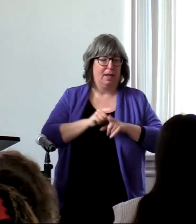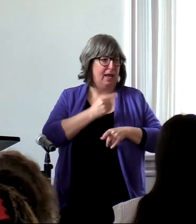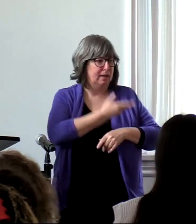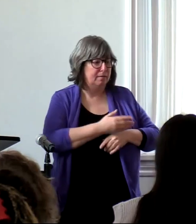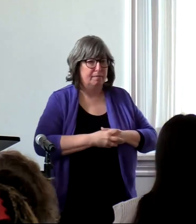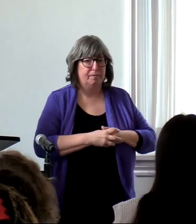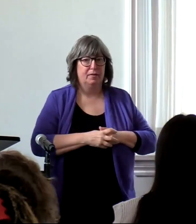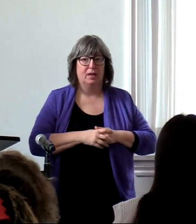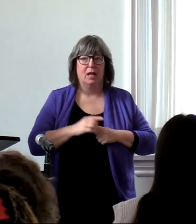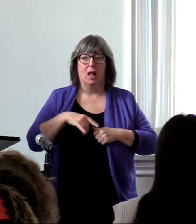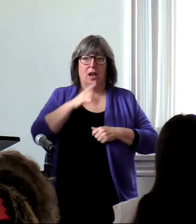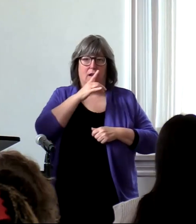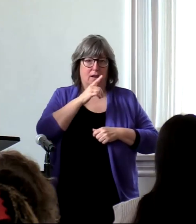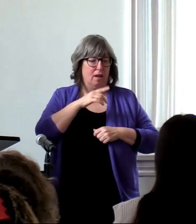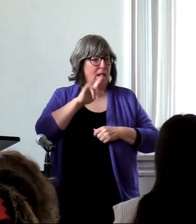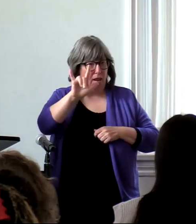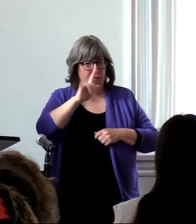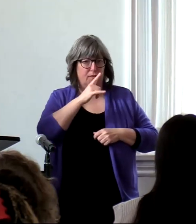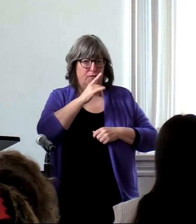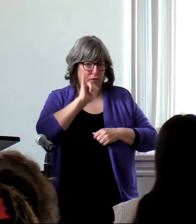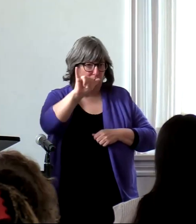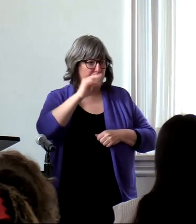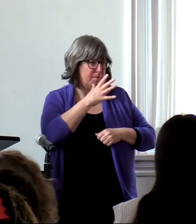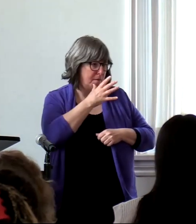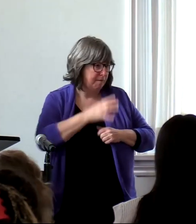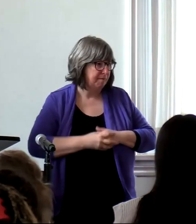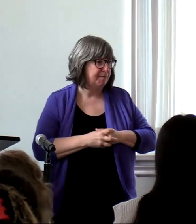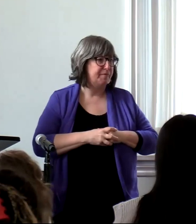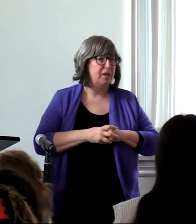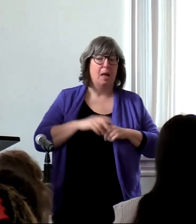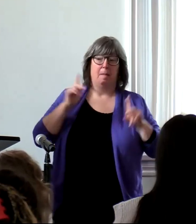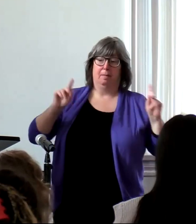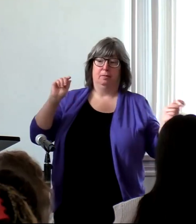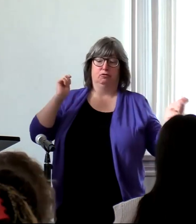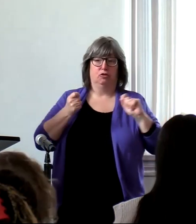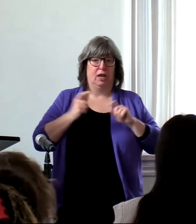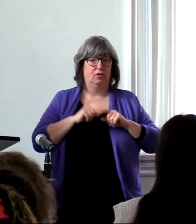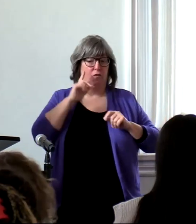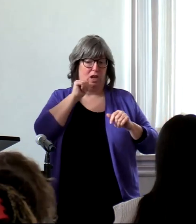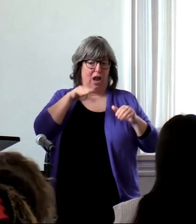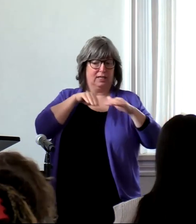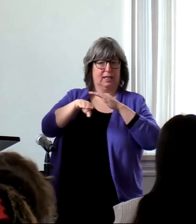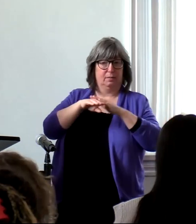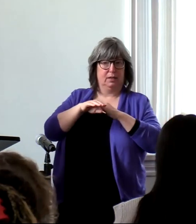Love you forever, mom I believe the changes that people continue to make surrounding issues of inaccessibility is due to the